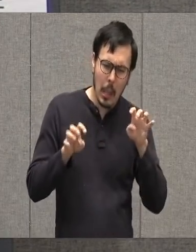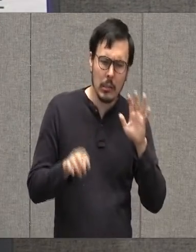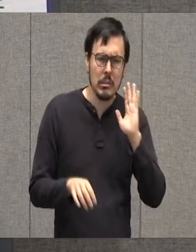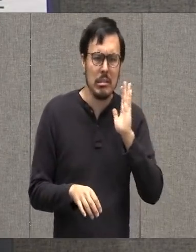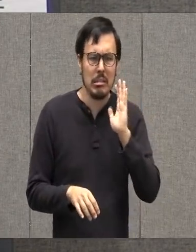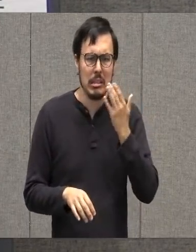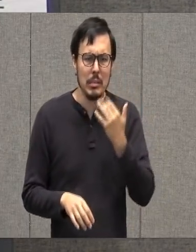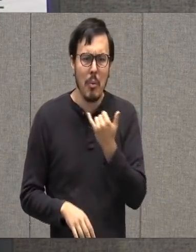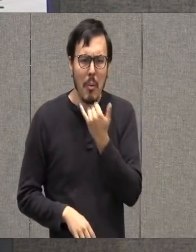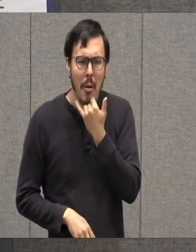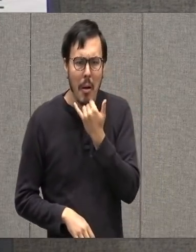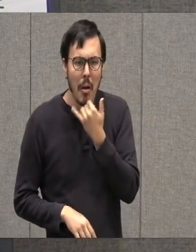F